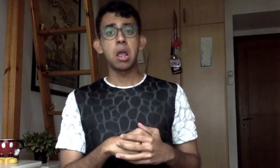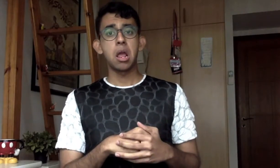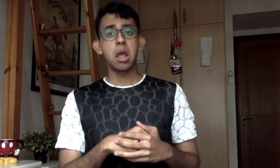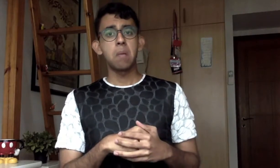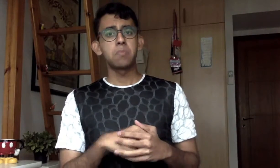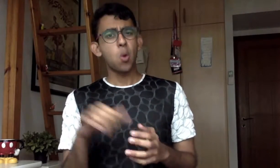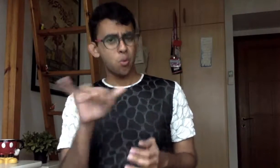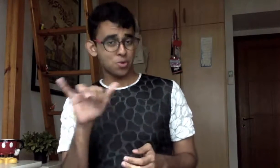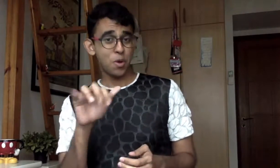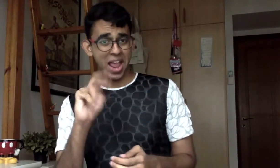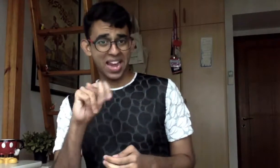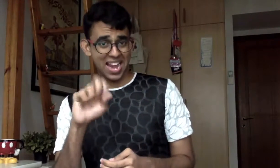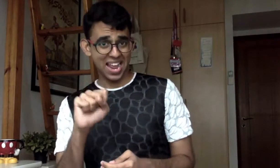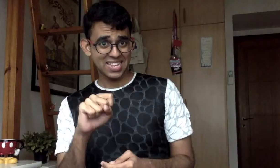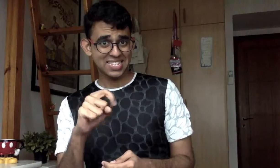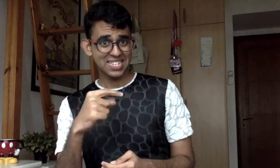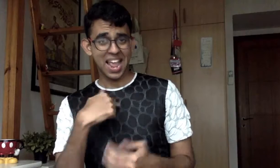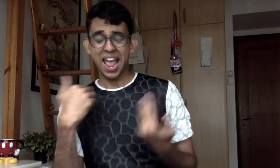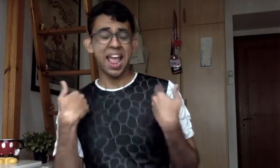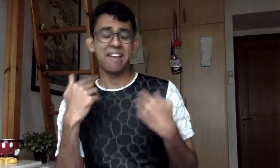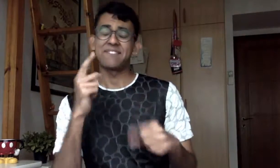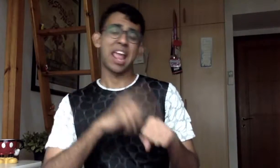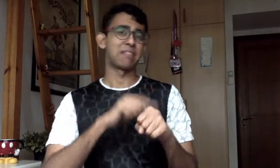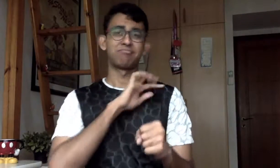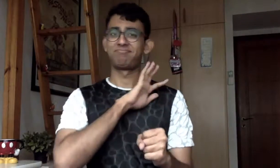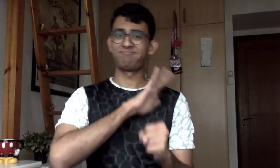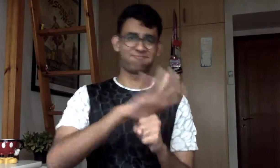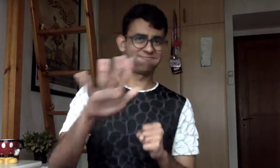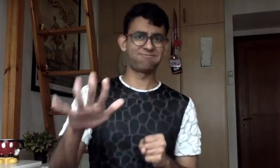Besides, during NS, I had plenty of time.